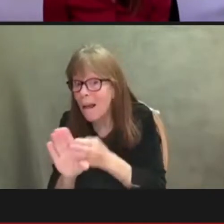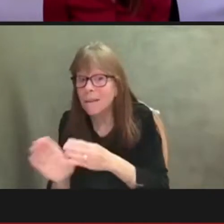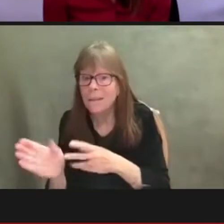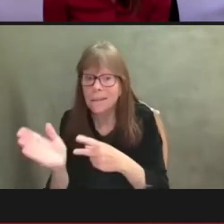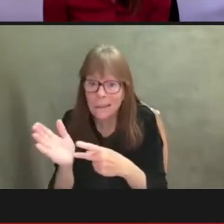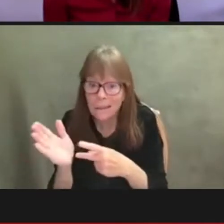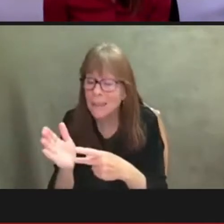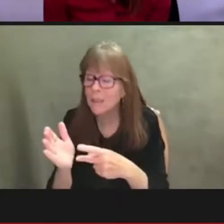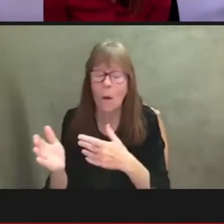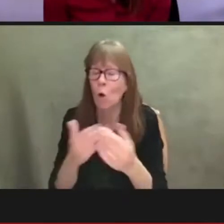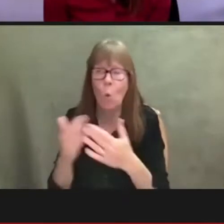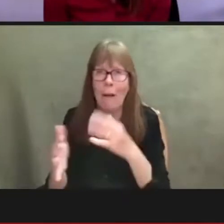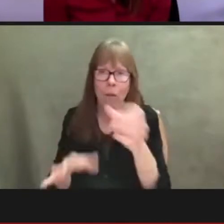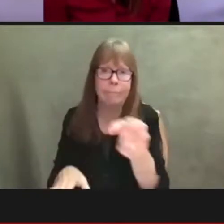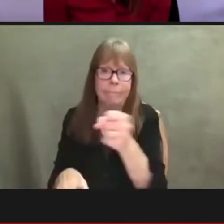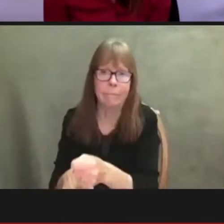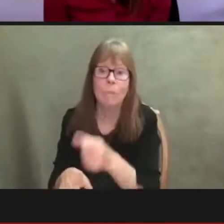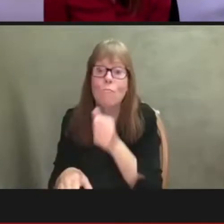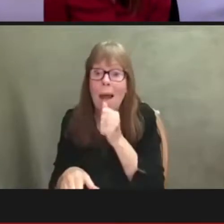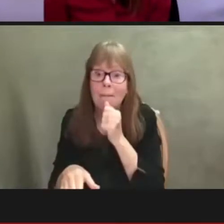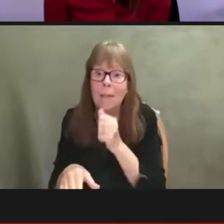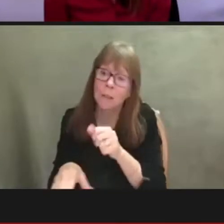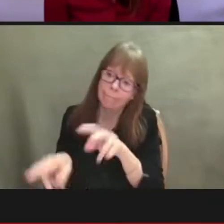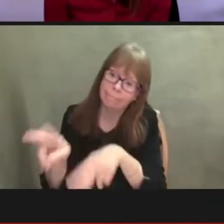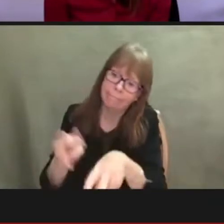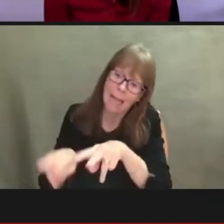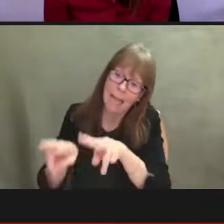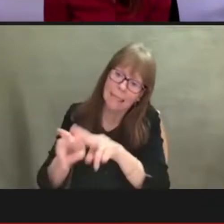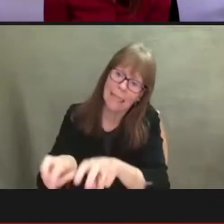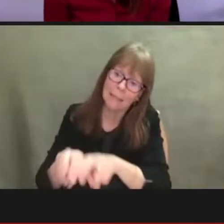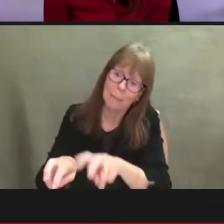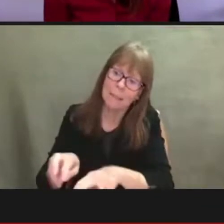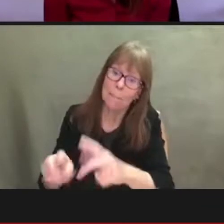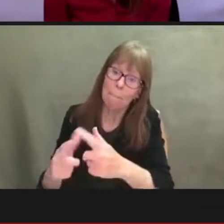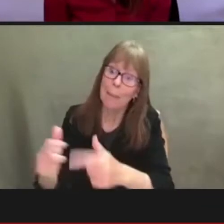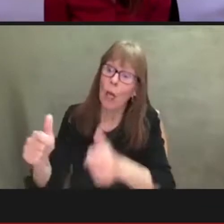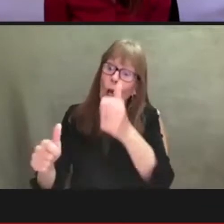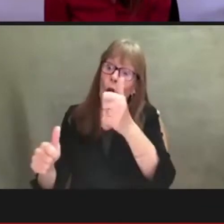whoever, to do an assessment that's probably bigger and better than the school would do,